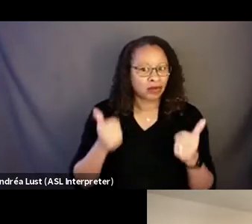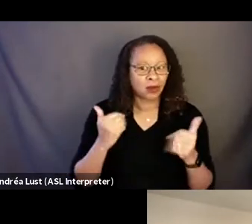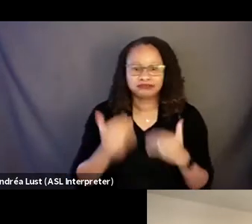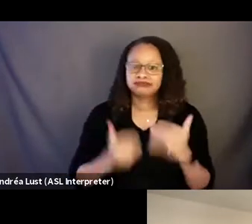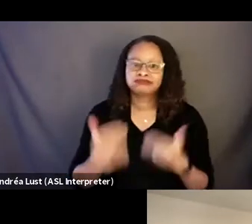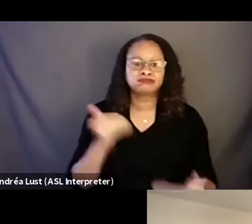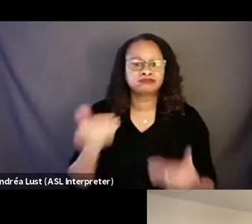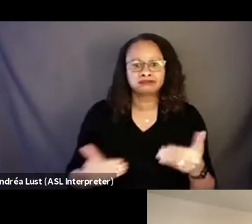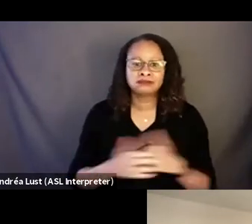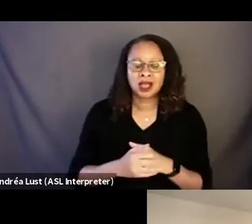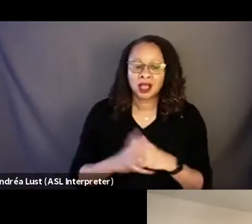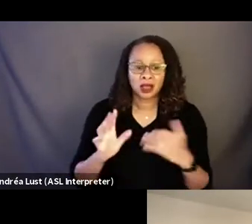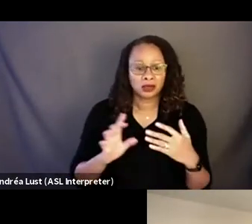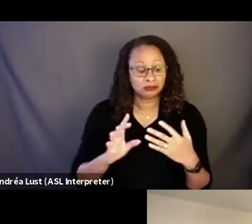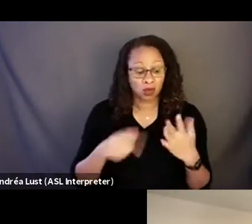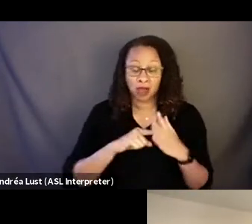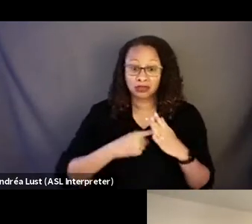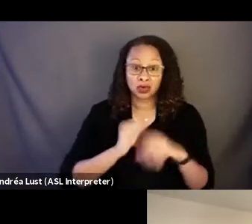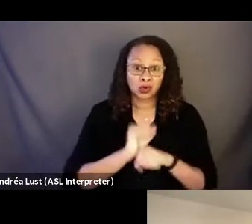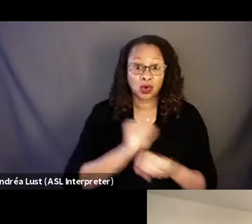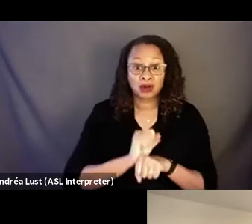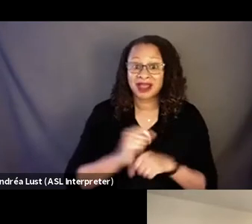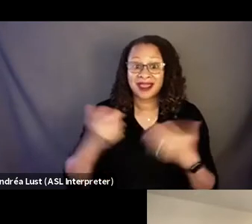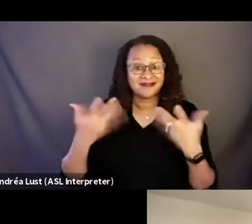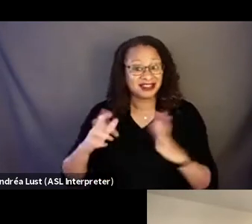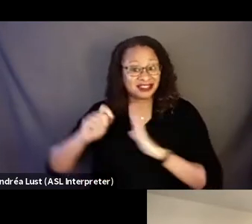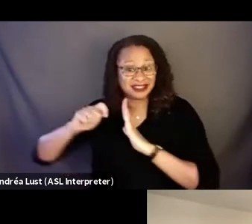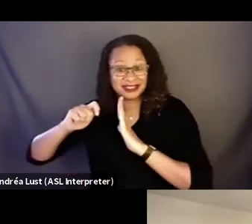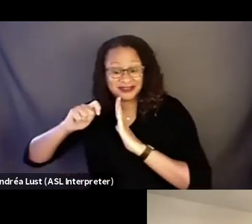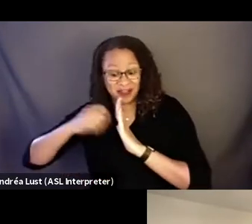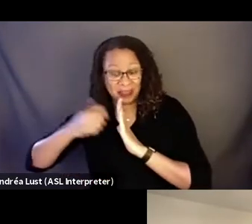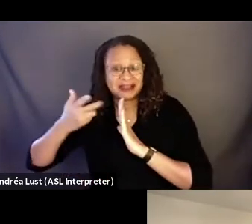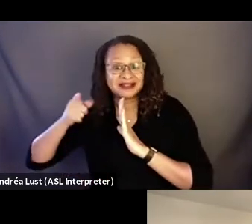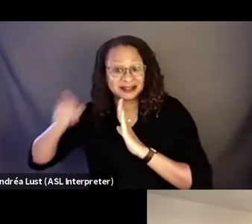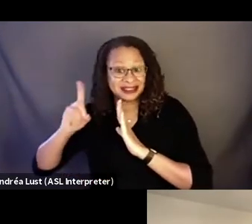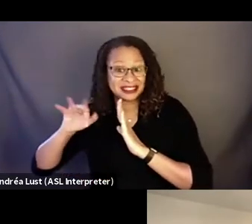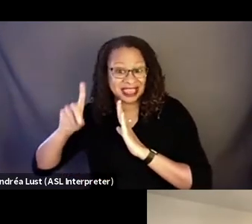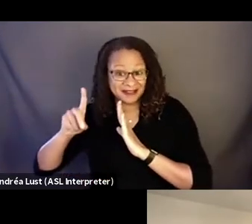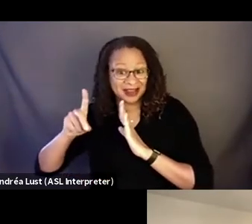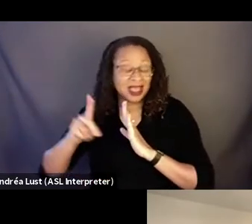When I started working, David was filming in Russia and I was in office with our executive producer,